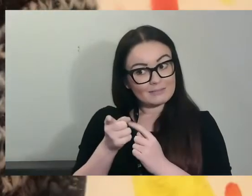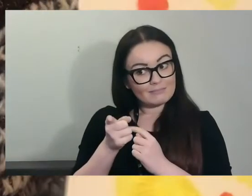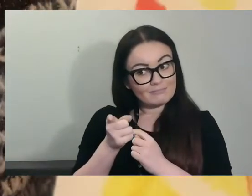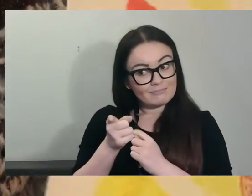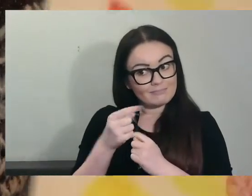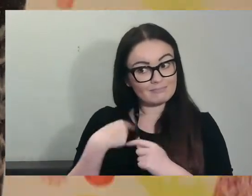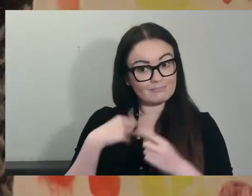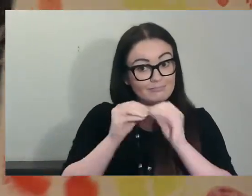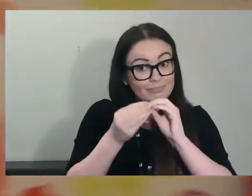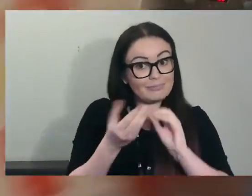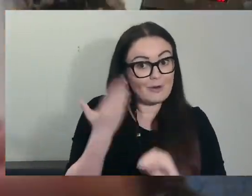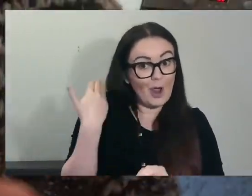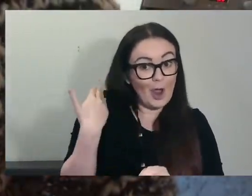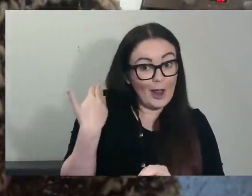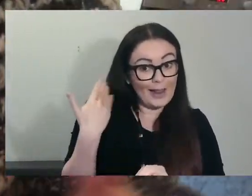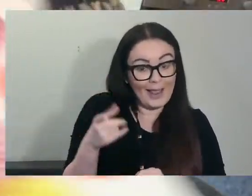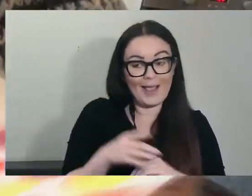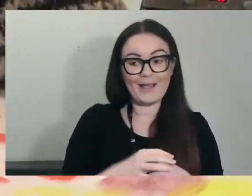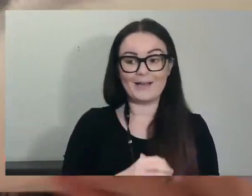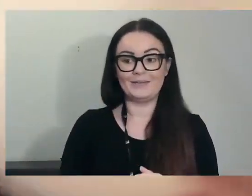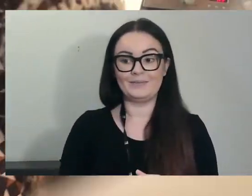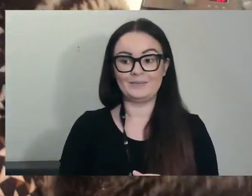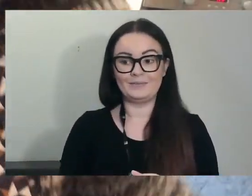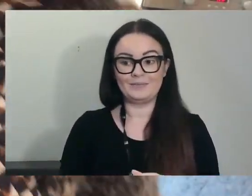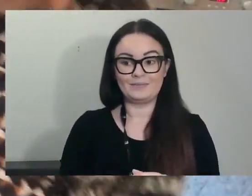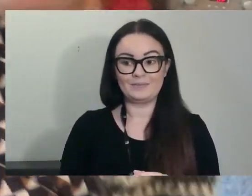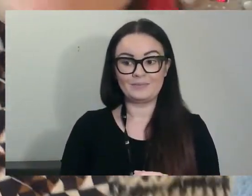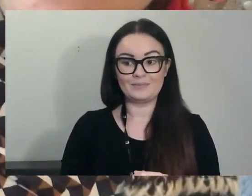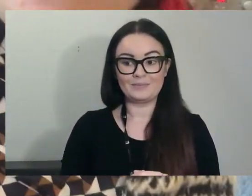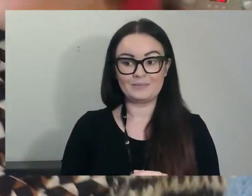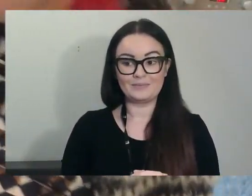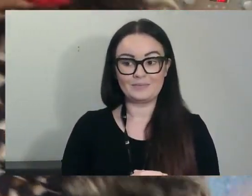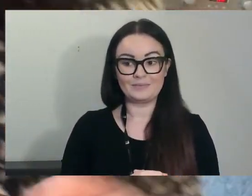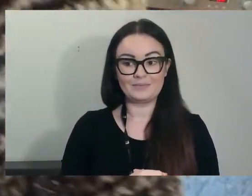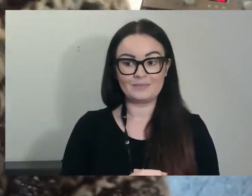a few that I made earlier.